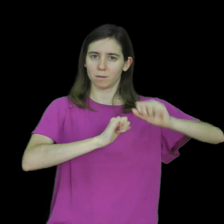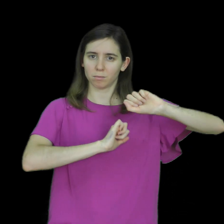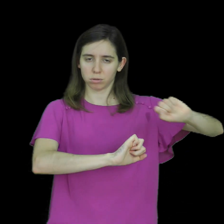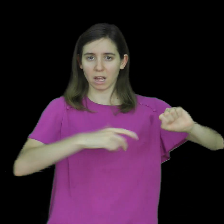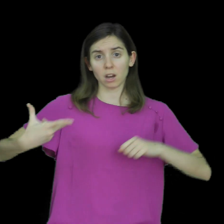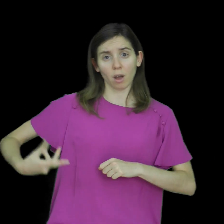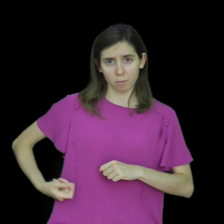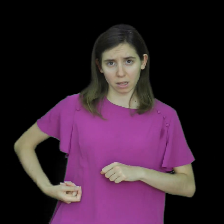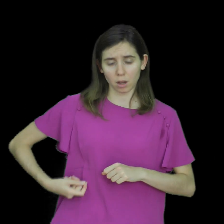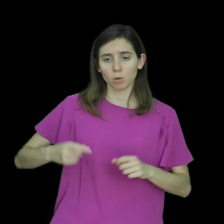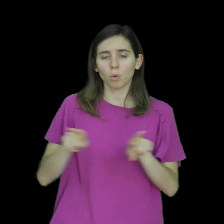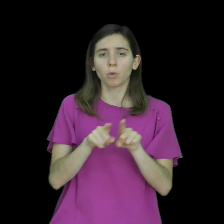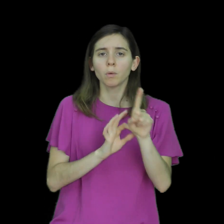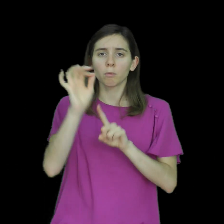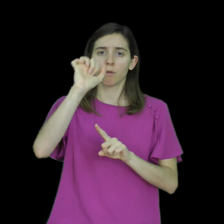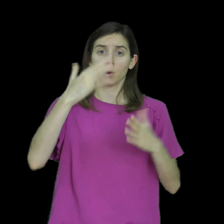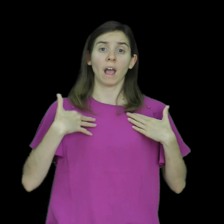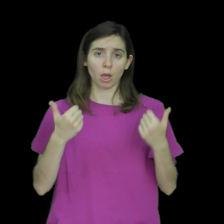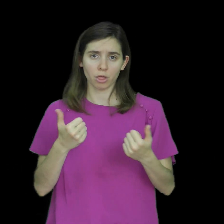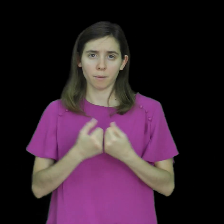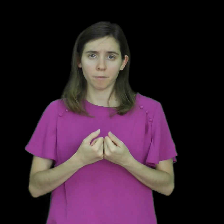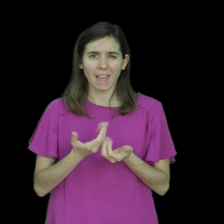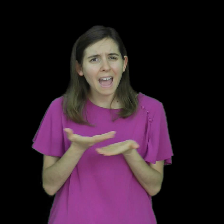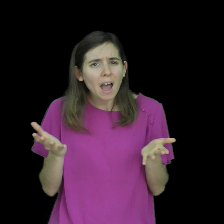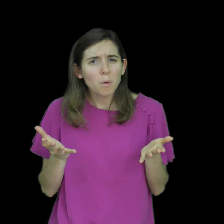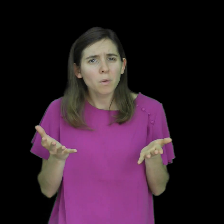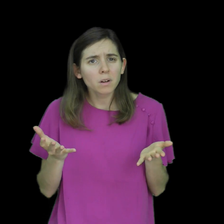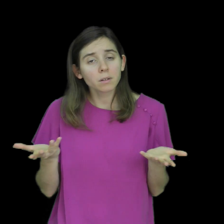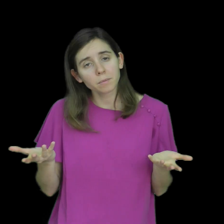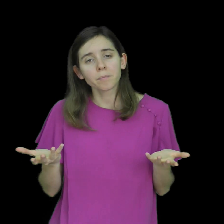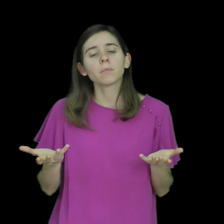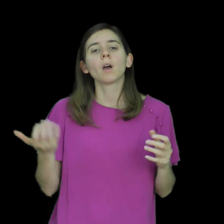health risks across the board. How? By